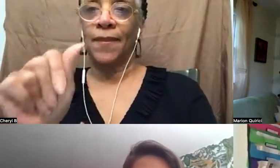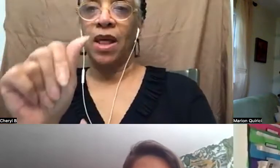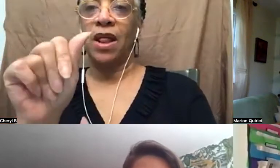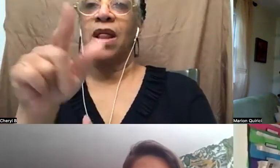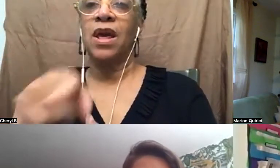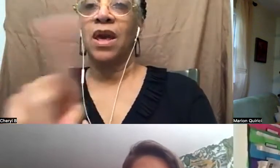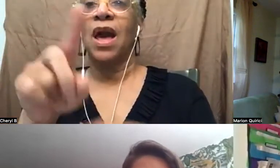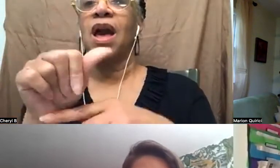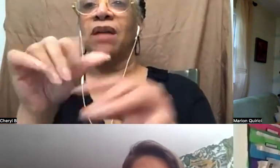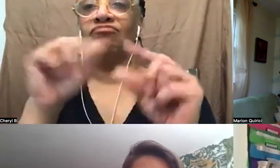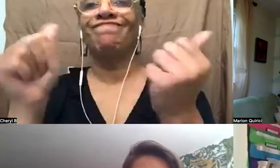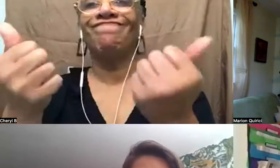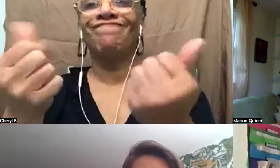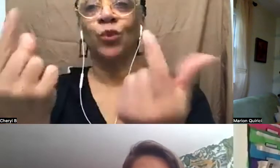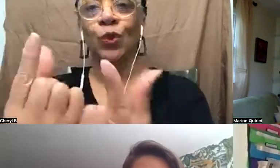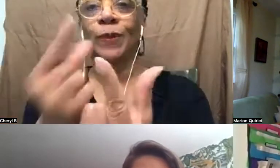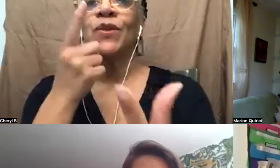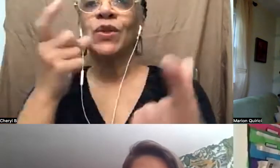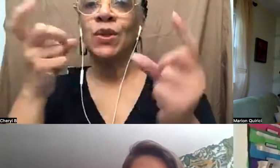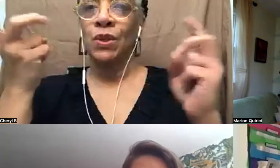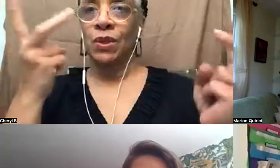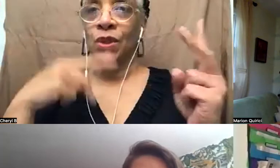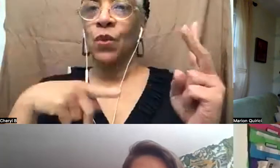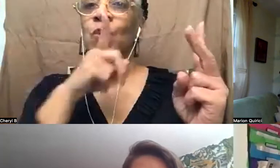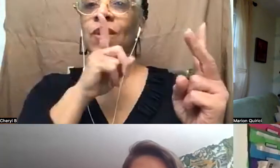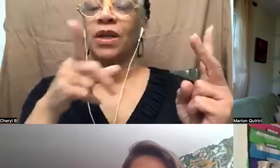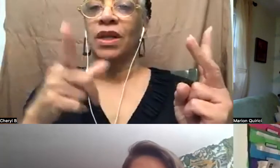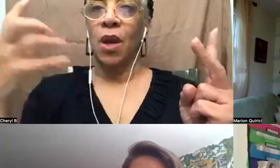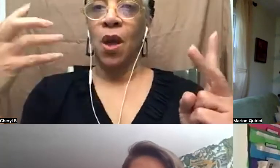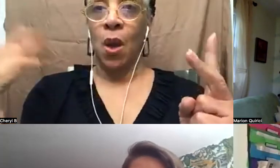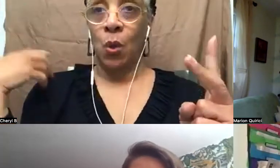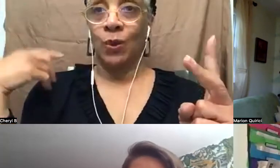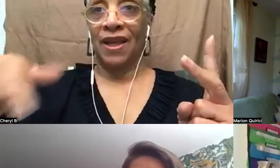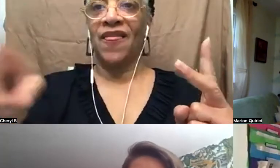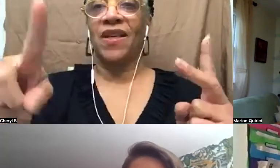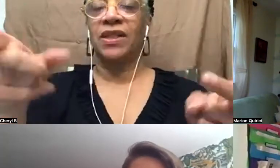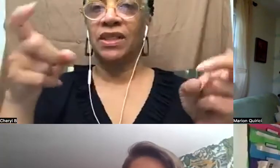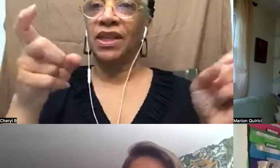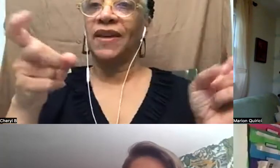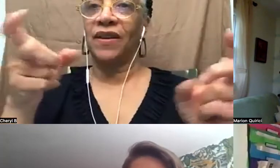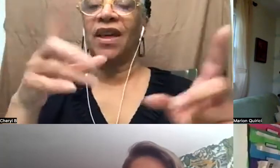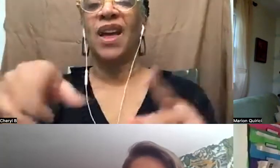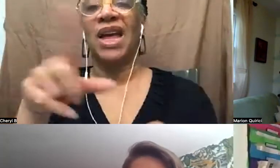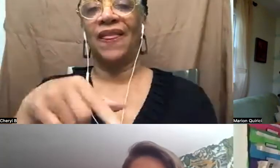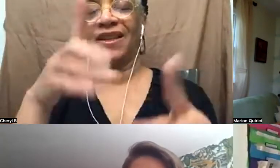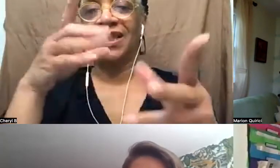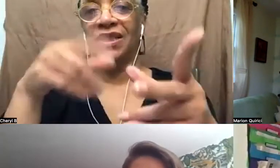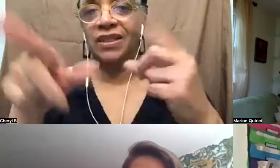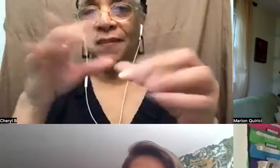This event features live captioning by AI-Media as well as American sign language interpretation by